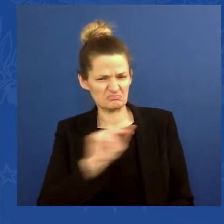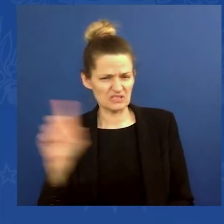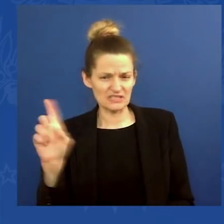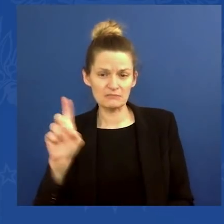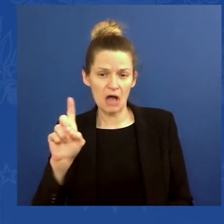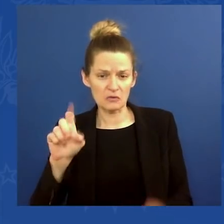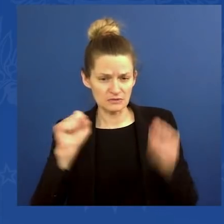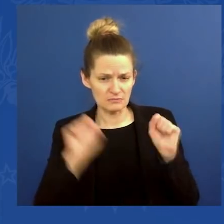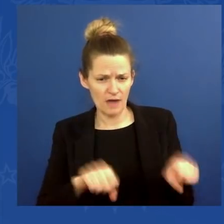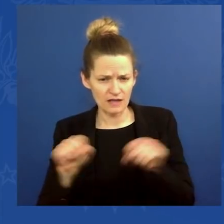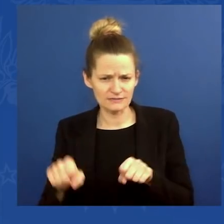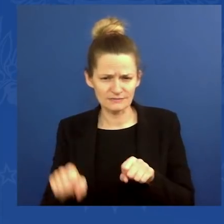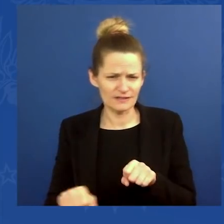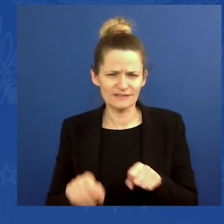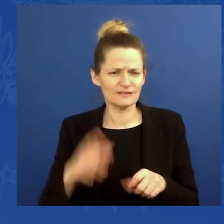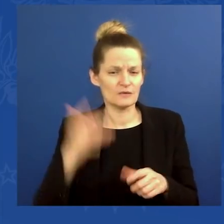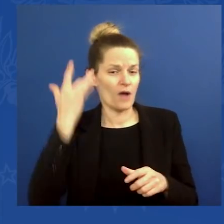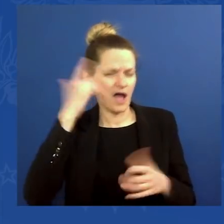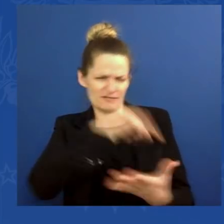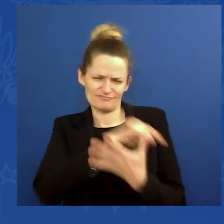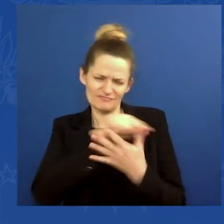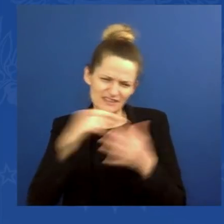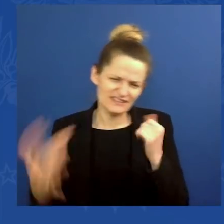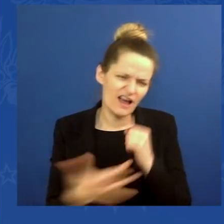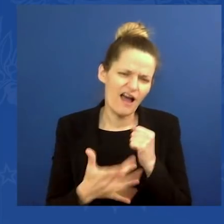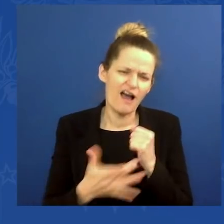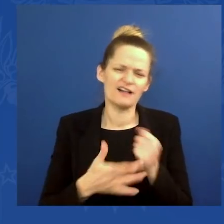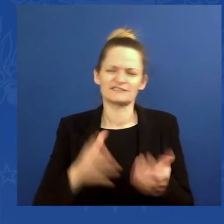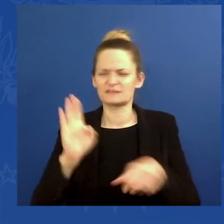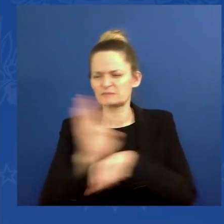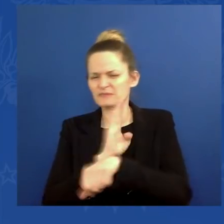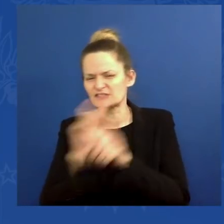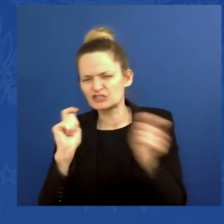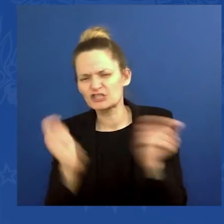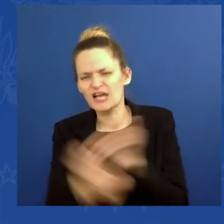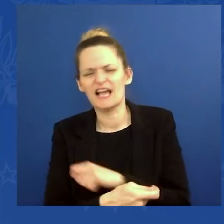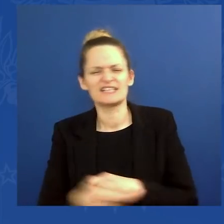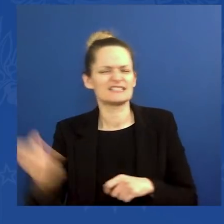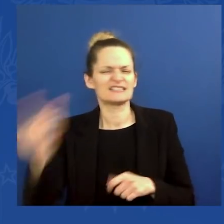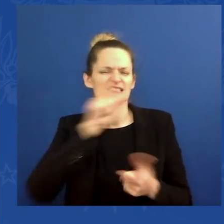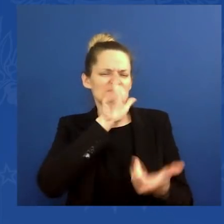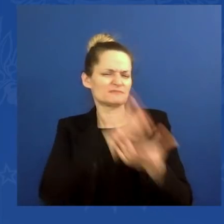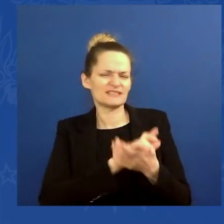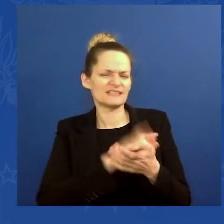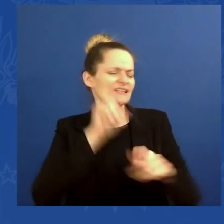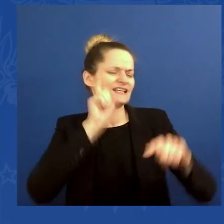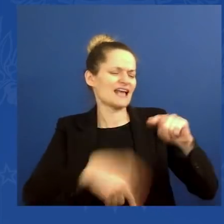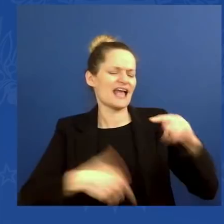because things move so rapidly, technology is changing so much, democracies don't have time to arrive at consensus.